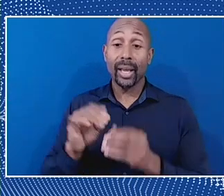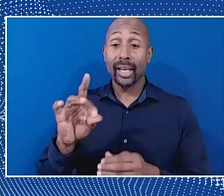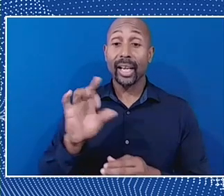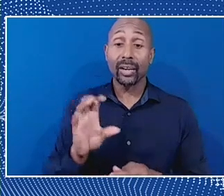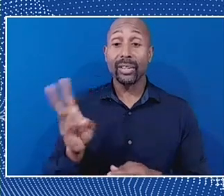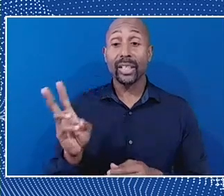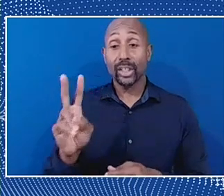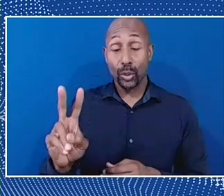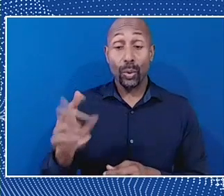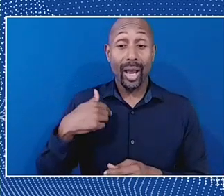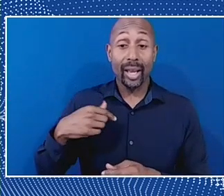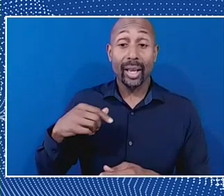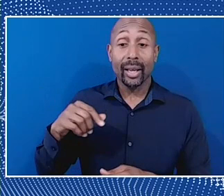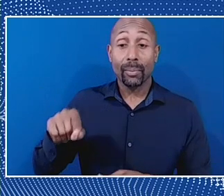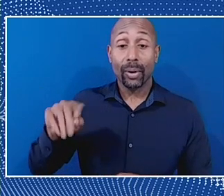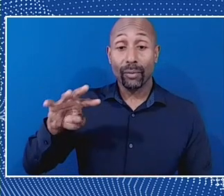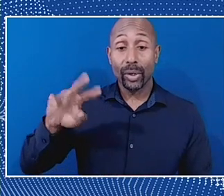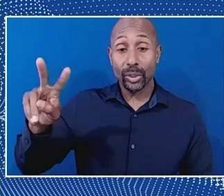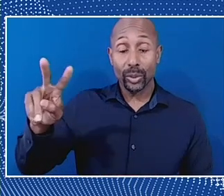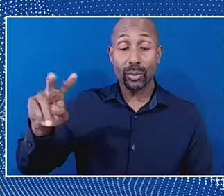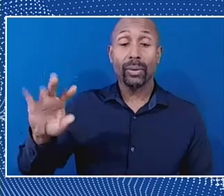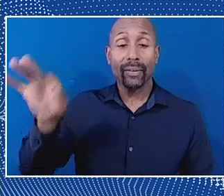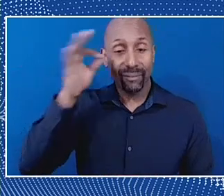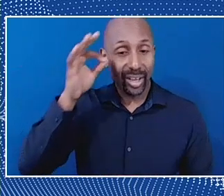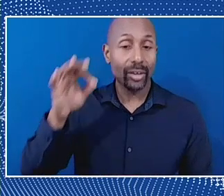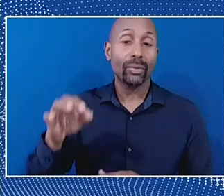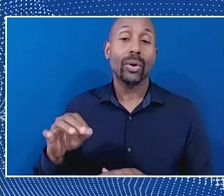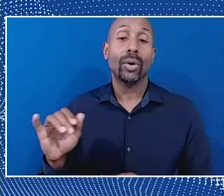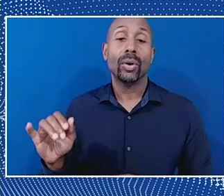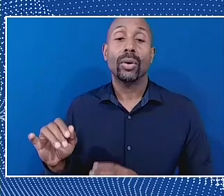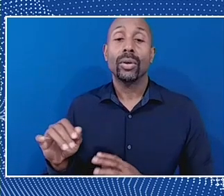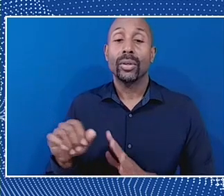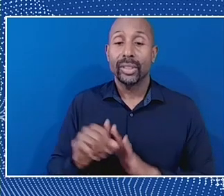Security taxes, which means that last year I had withheld from my paycheck a total